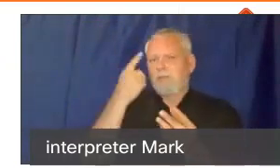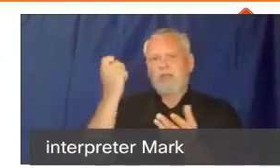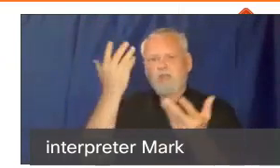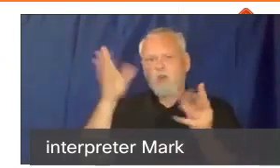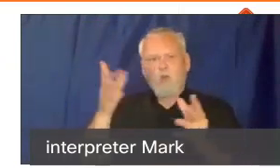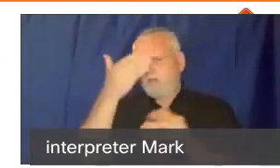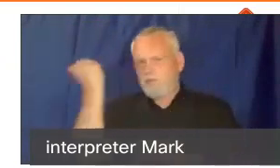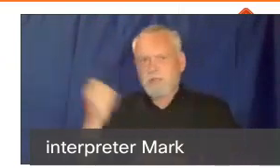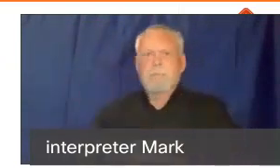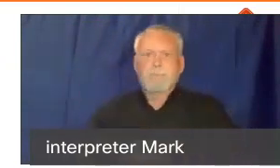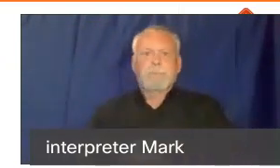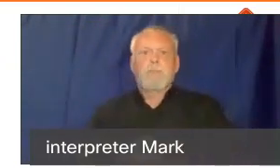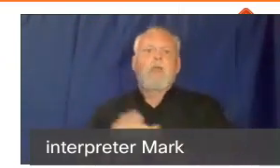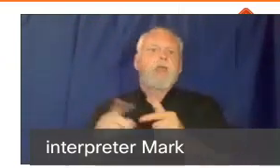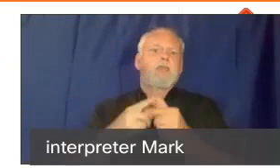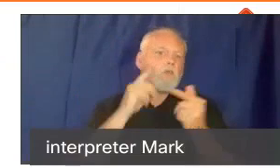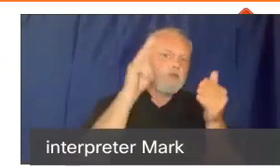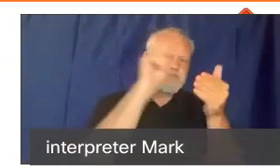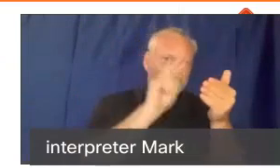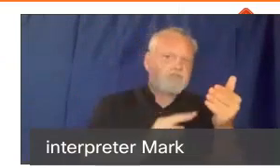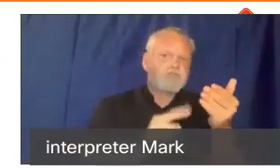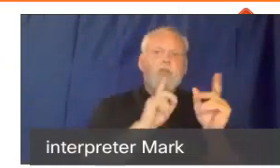And we could look into it and it's like this.